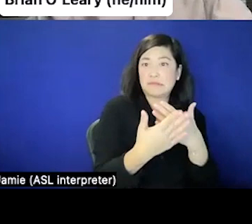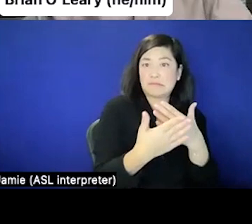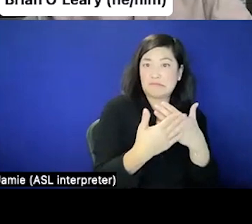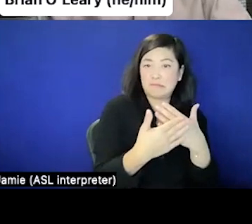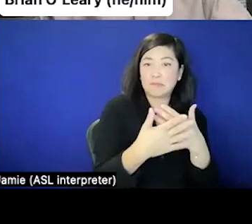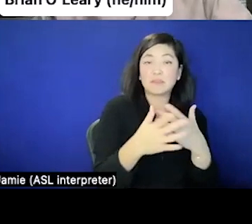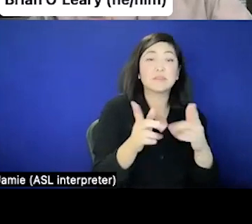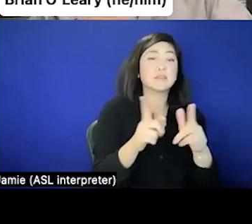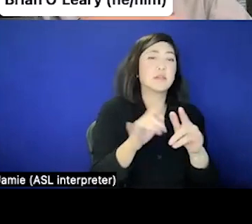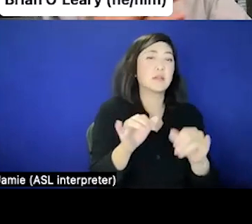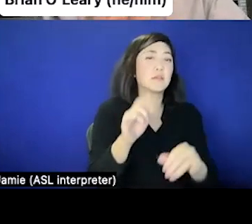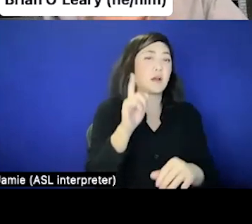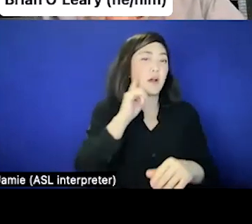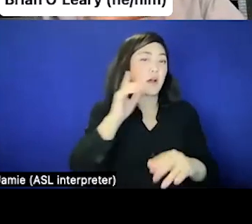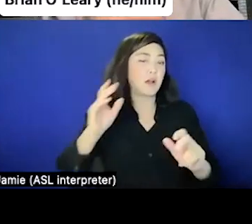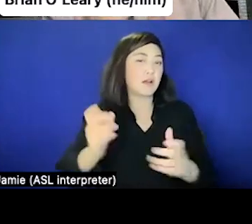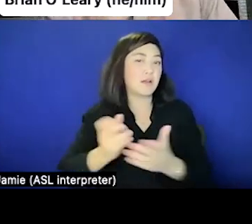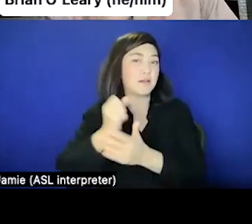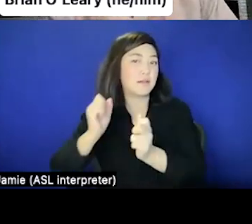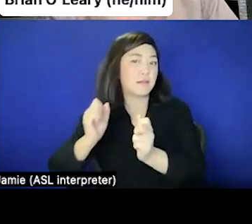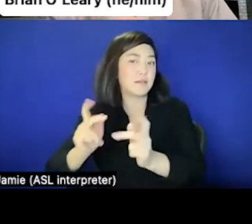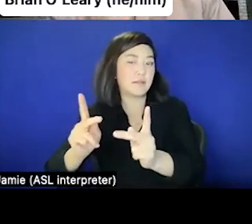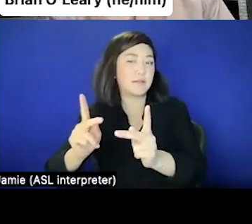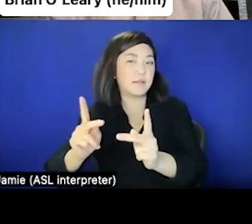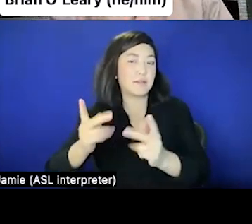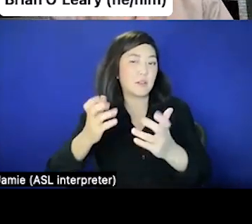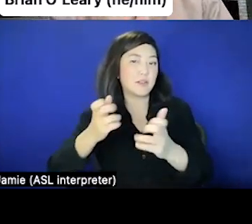think of it as an opportunity and that we'd like to see more people reading books and